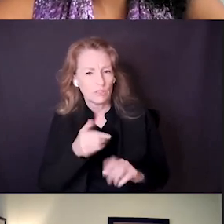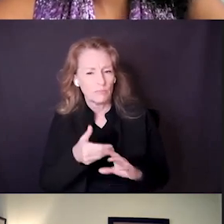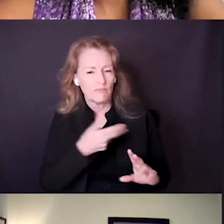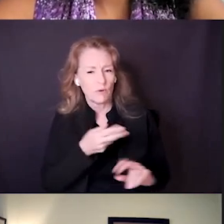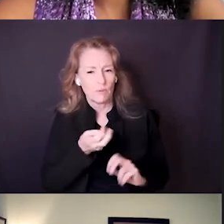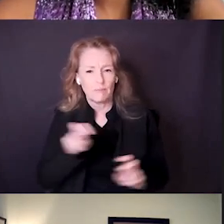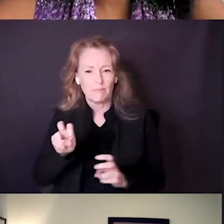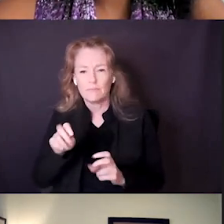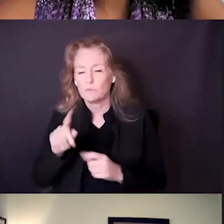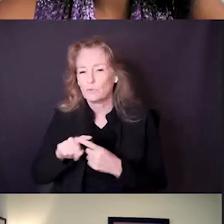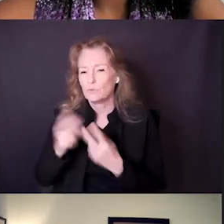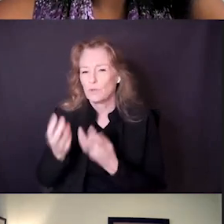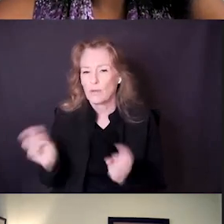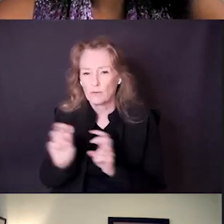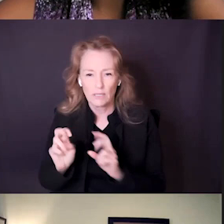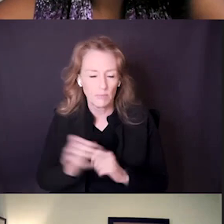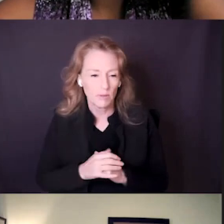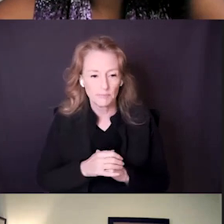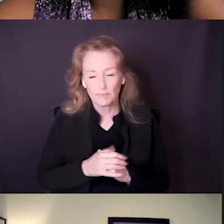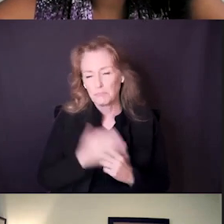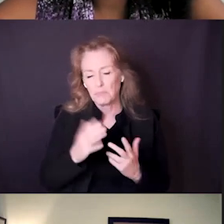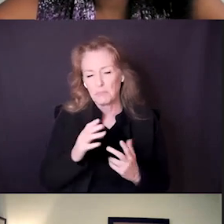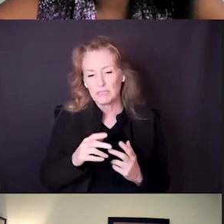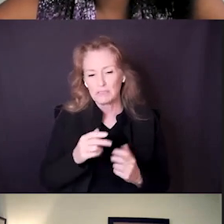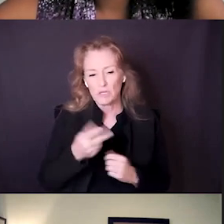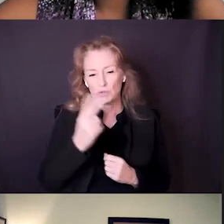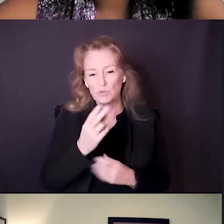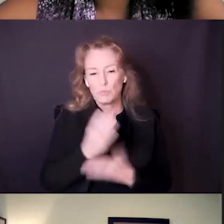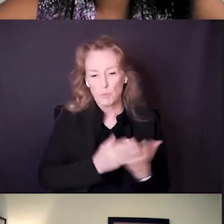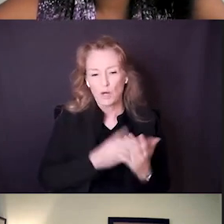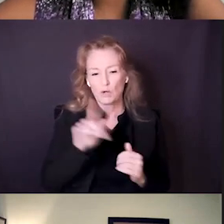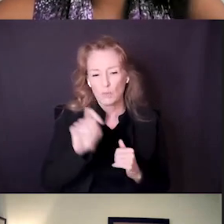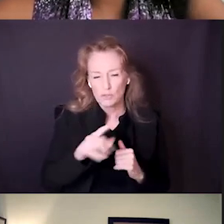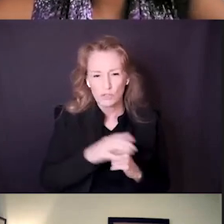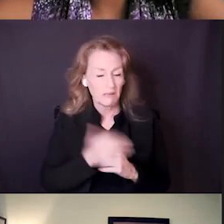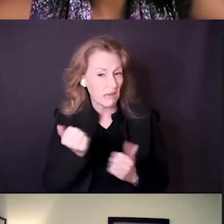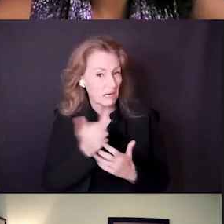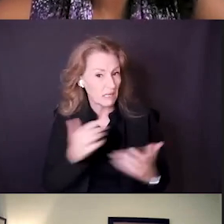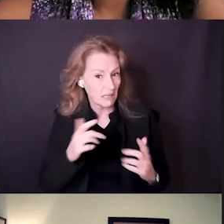ACTUALLY, IT IS TWO PARTS. WAS THERE ANYTHING THAT SURPRISED YOU COMING OUT OF THE POLICY